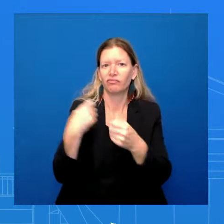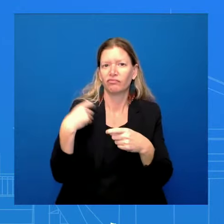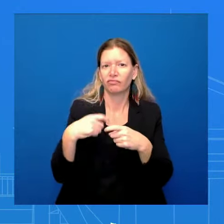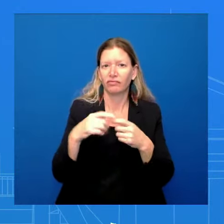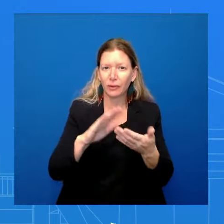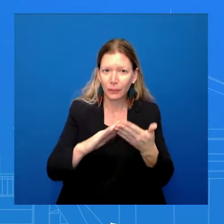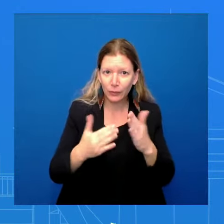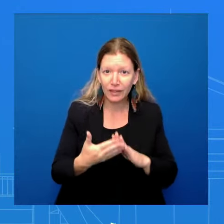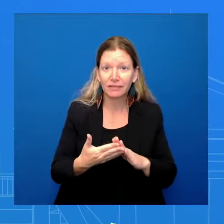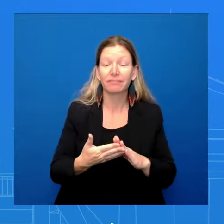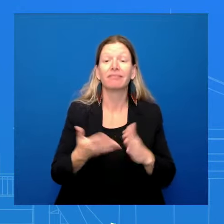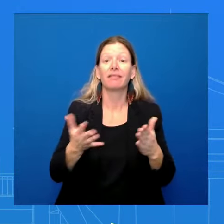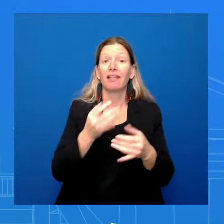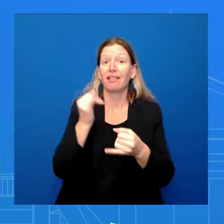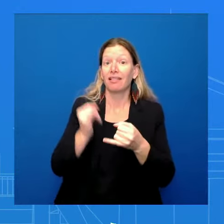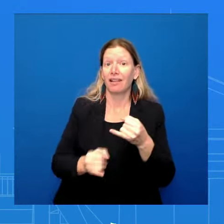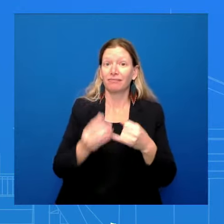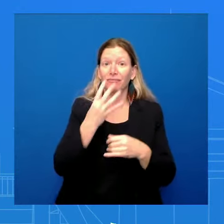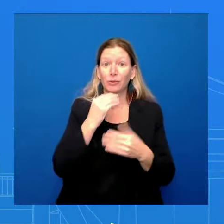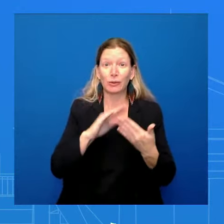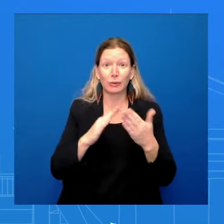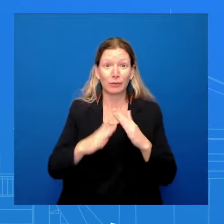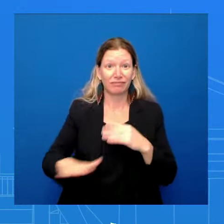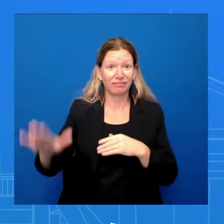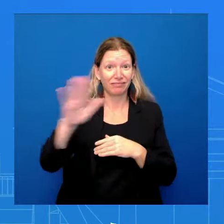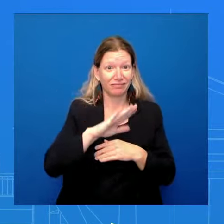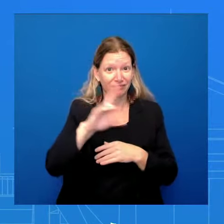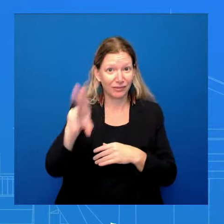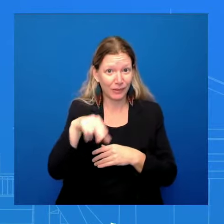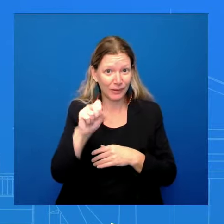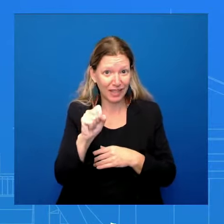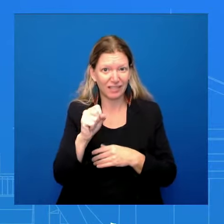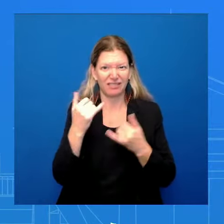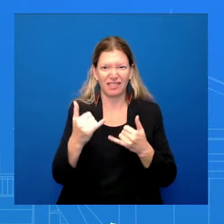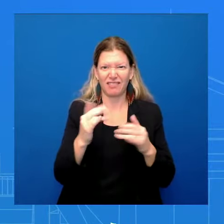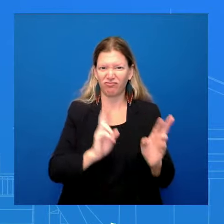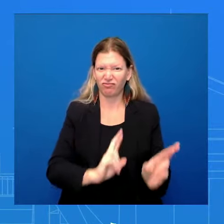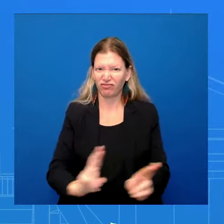at sundown for Rosh Hashanah, the President and the First Lady are extending their warmest wishes